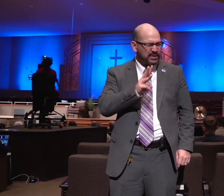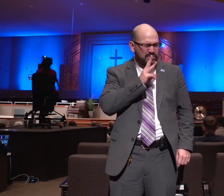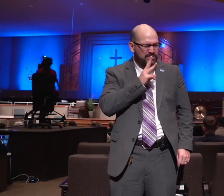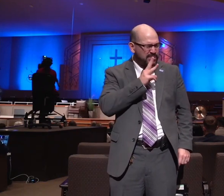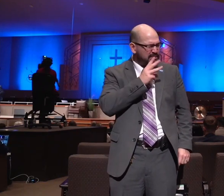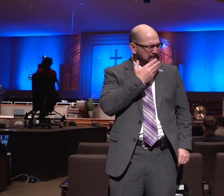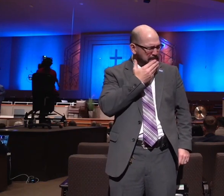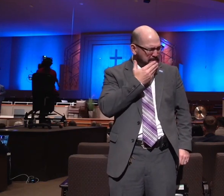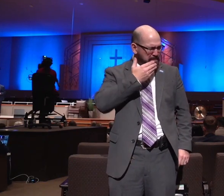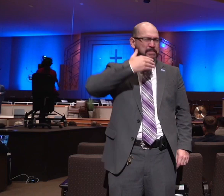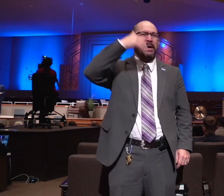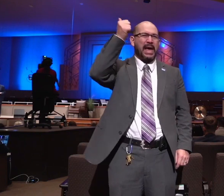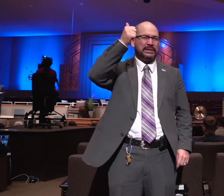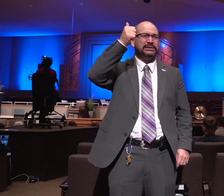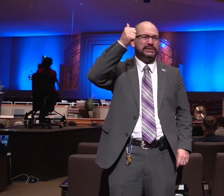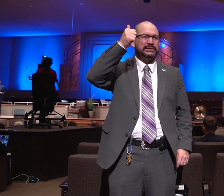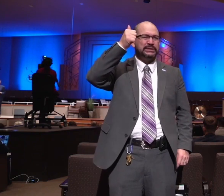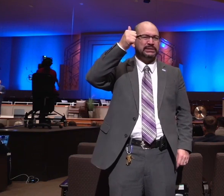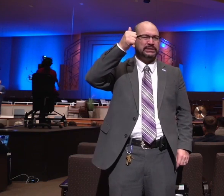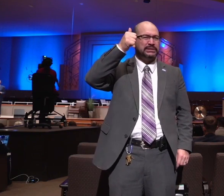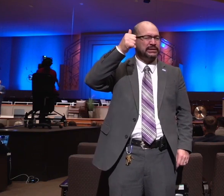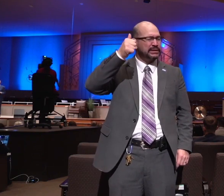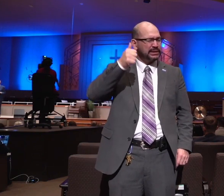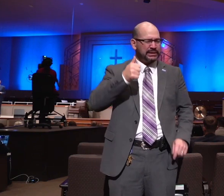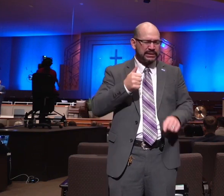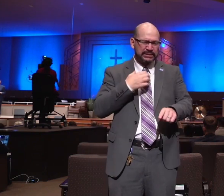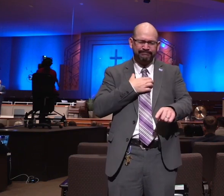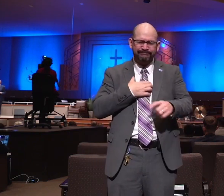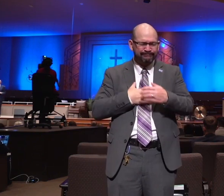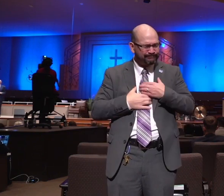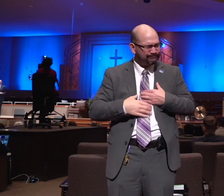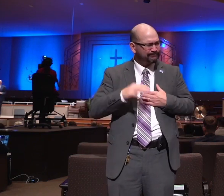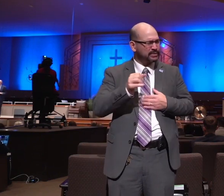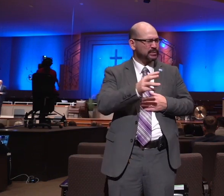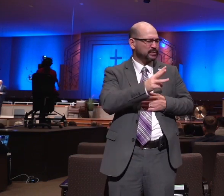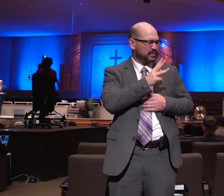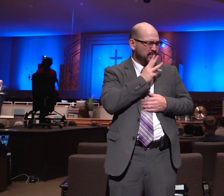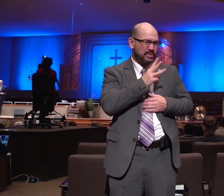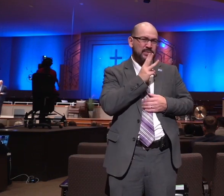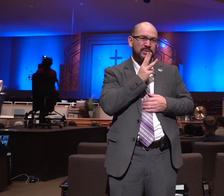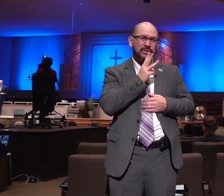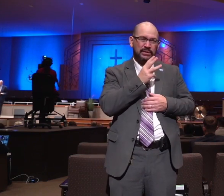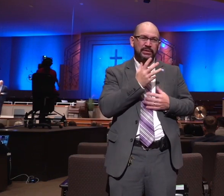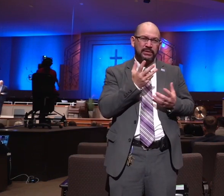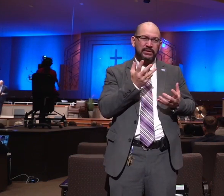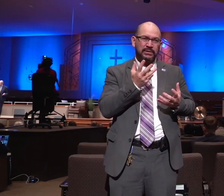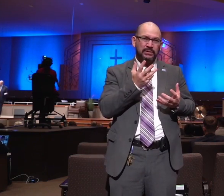the old Bethlehem no water as special as